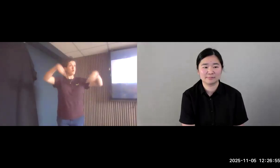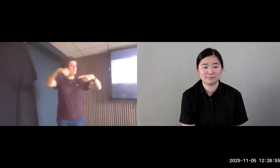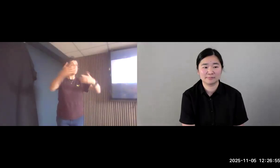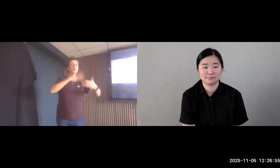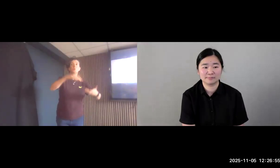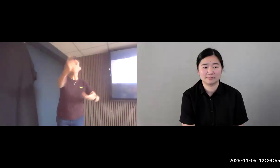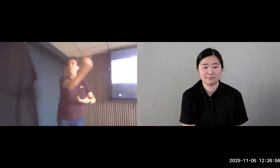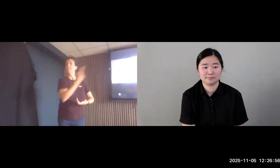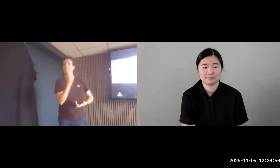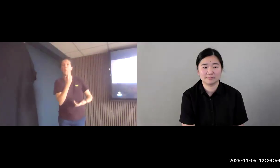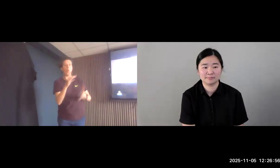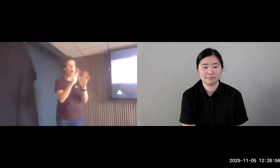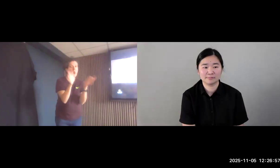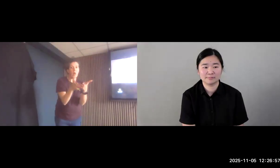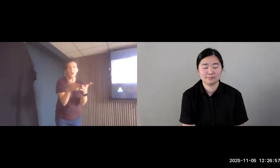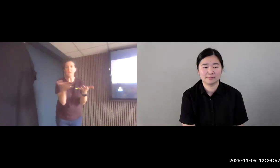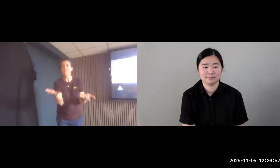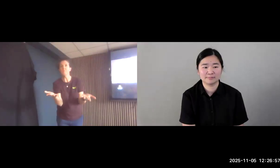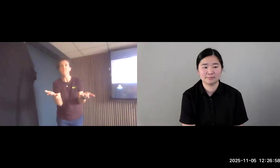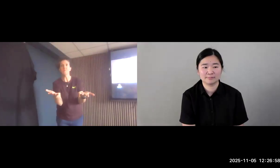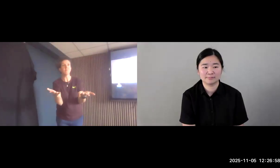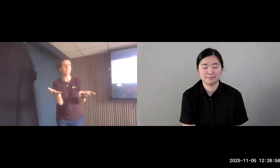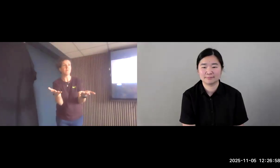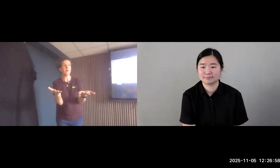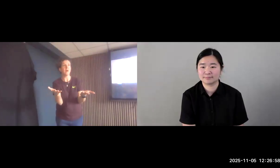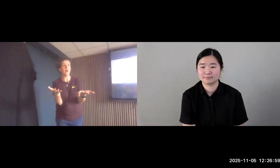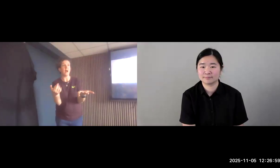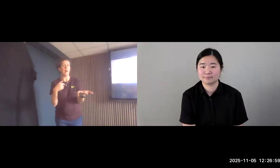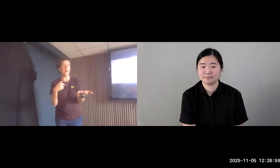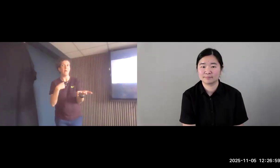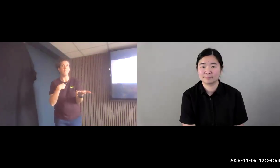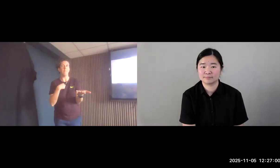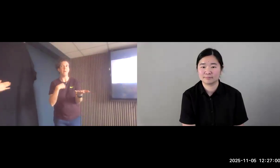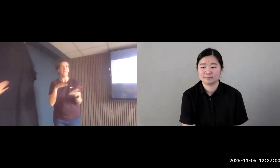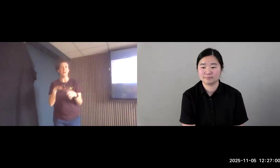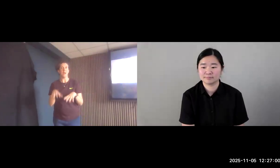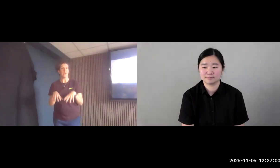Do we have any questions or comments from the room or online?